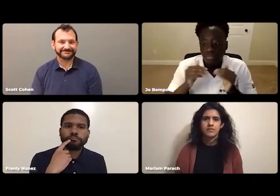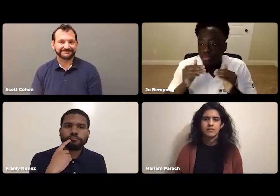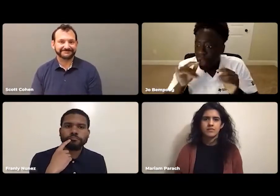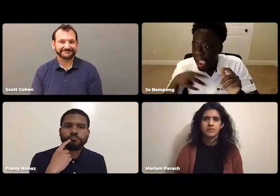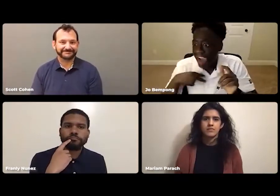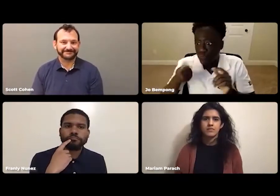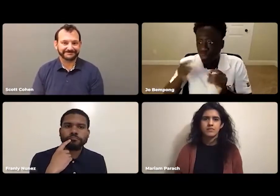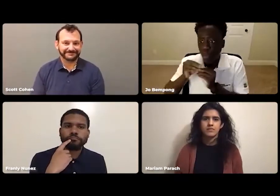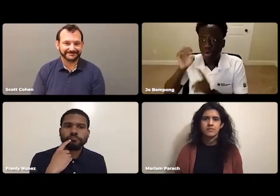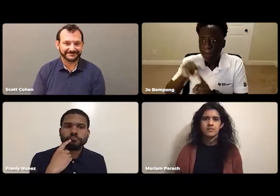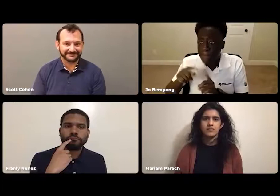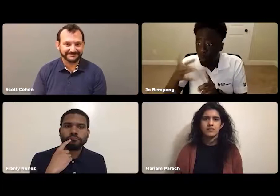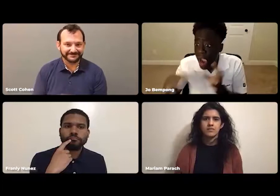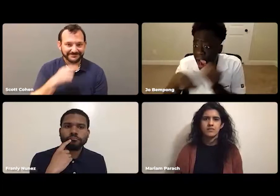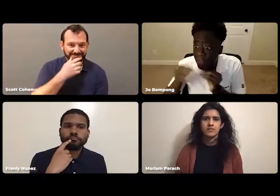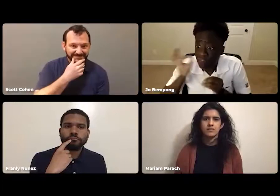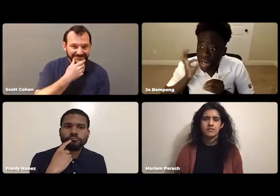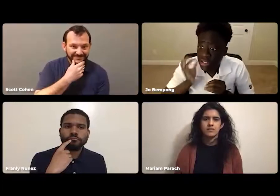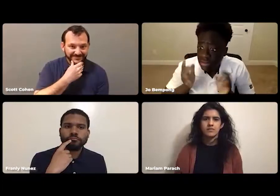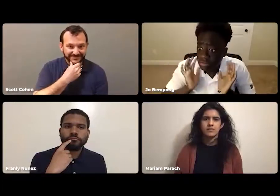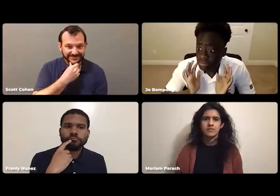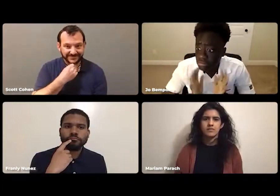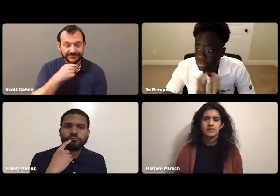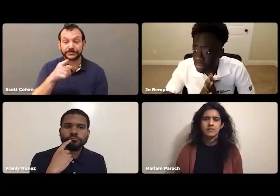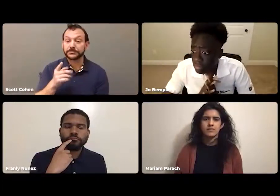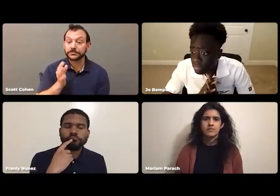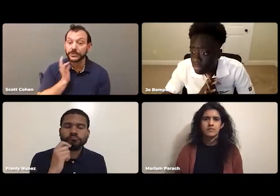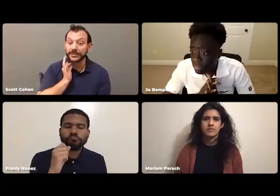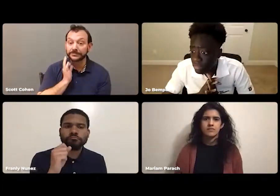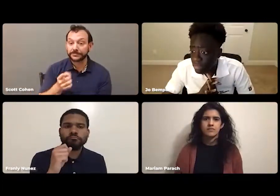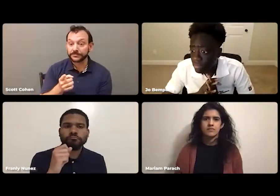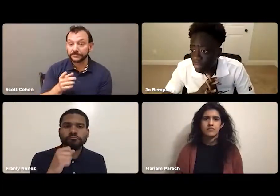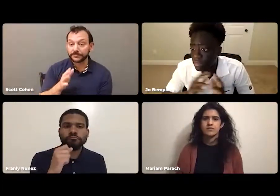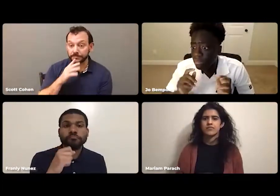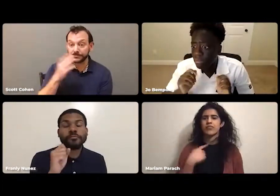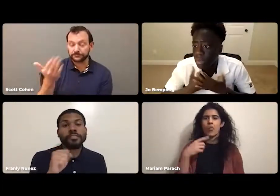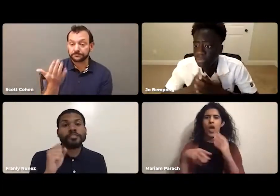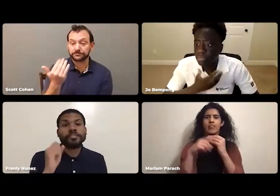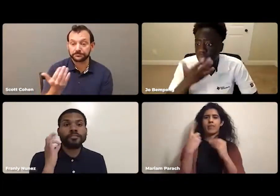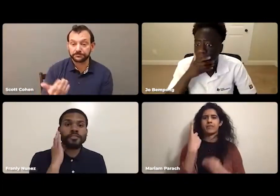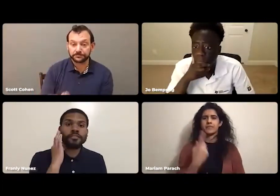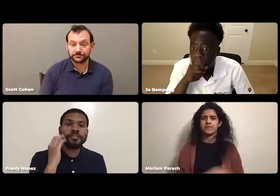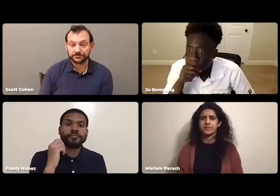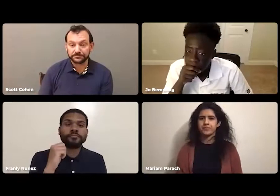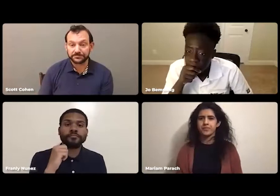But, they need to be aware of and address it.